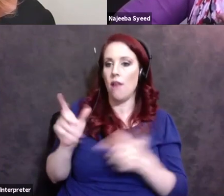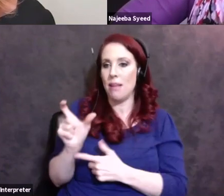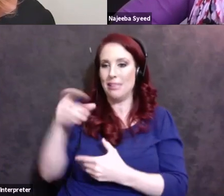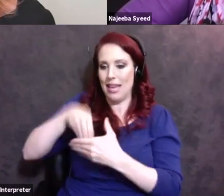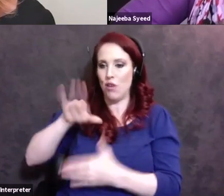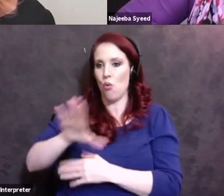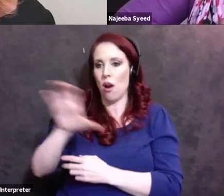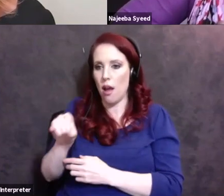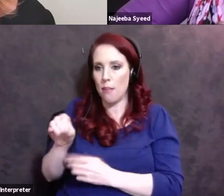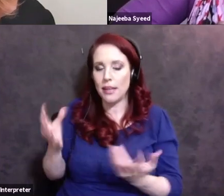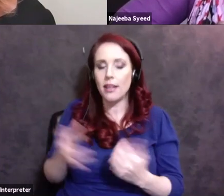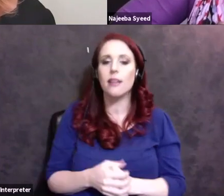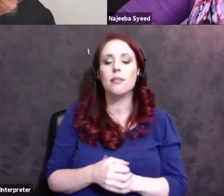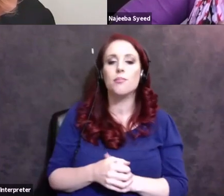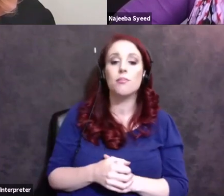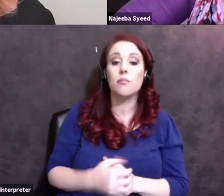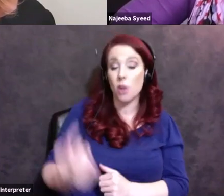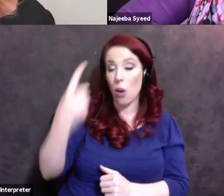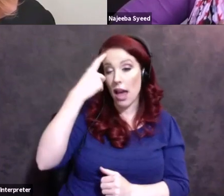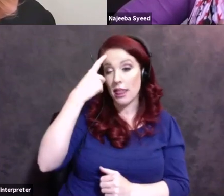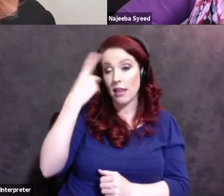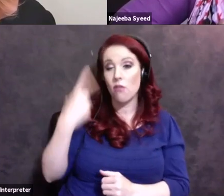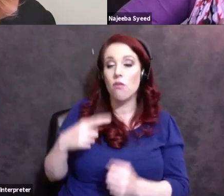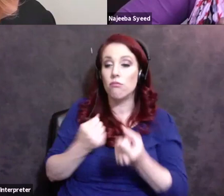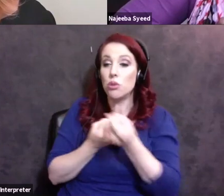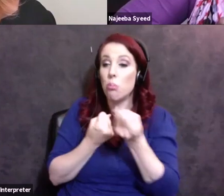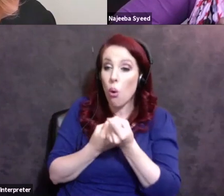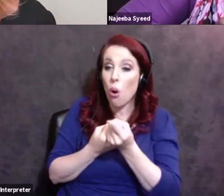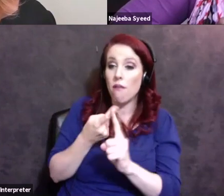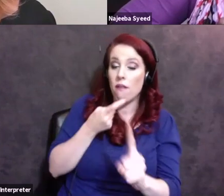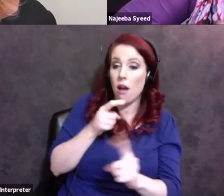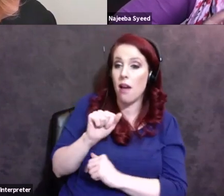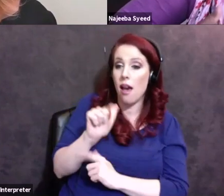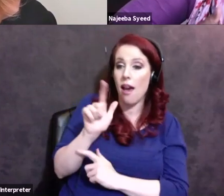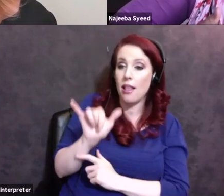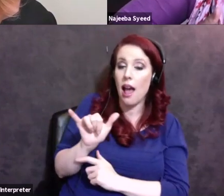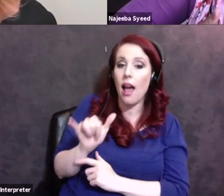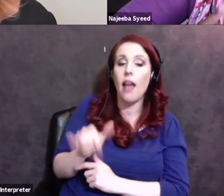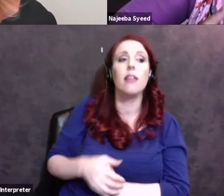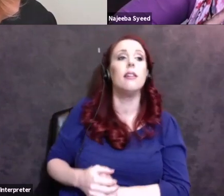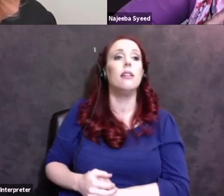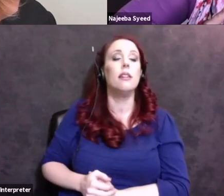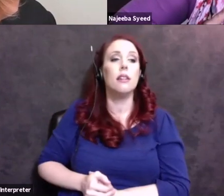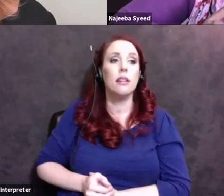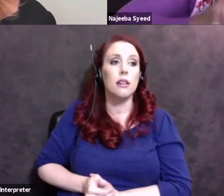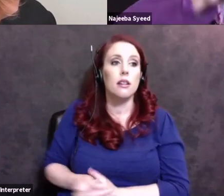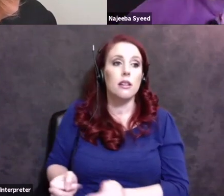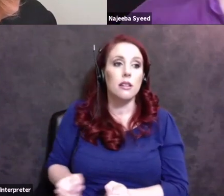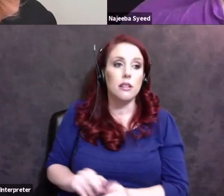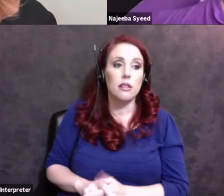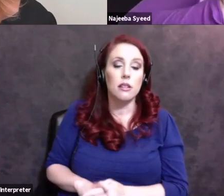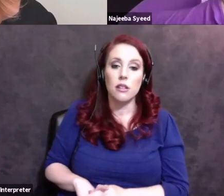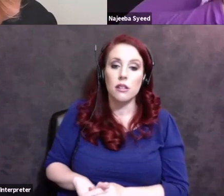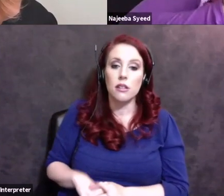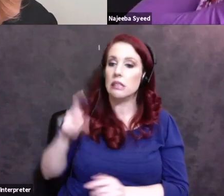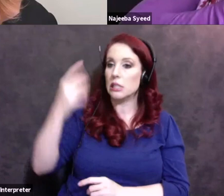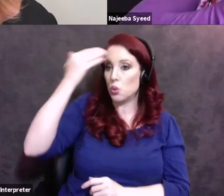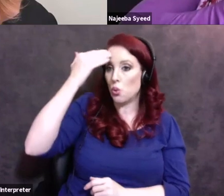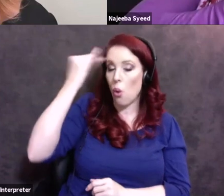I think for the support of allies is knowing for instance if I speak up about something,